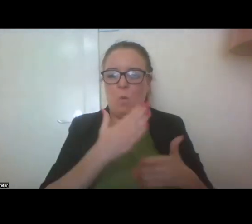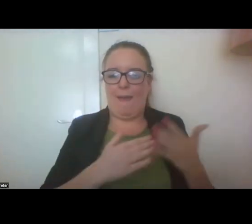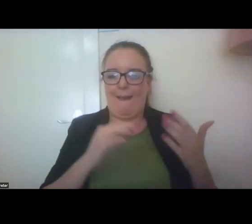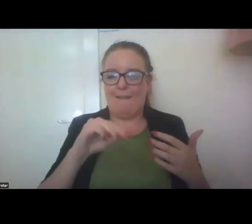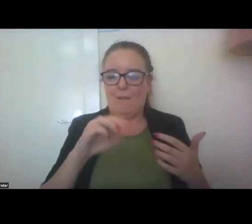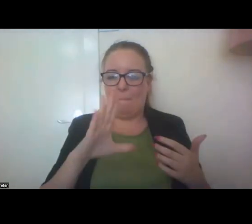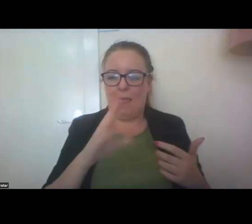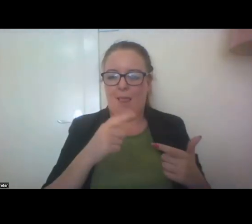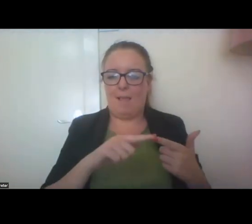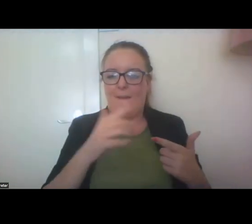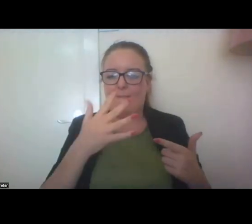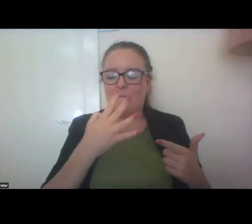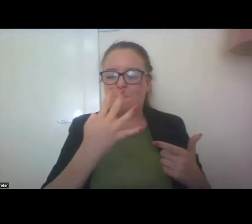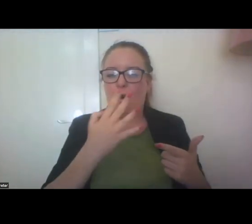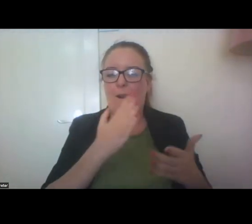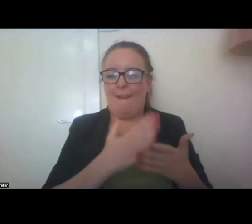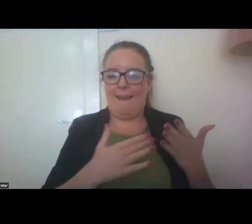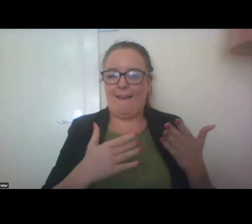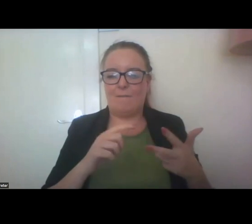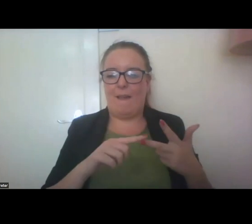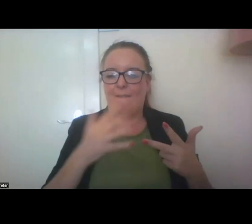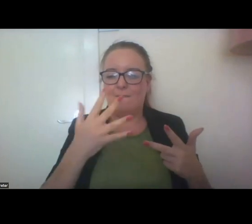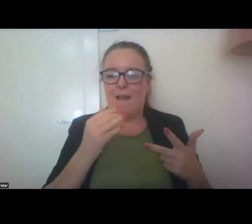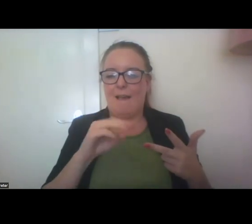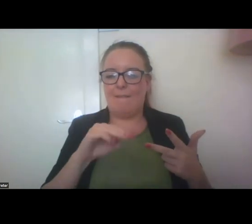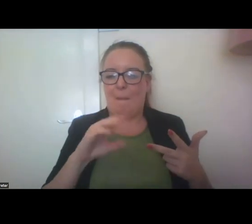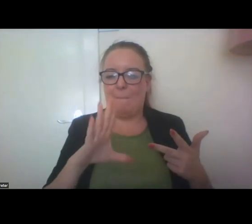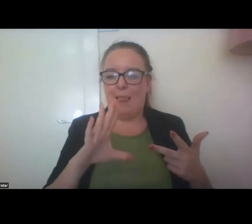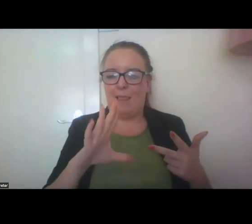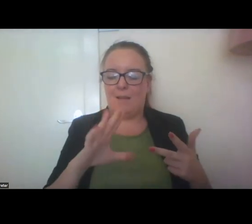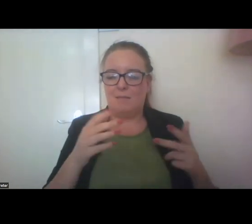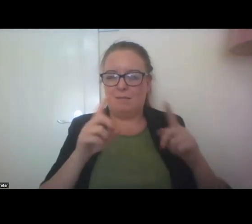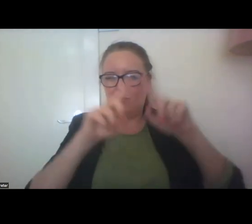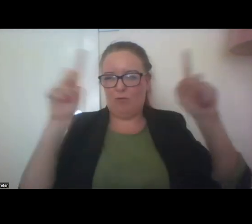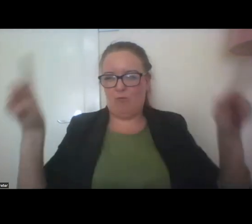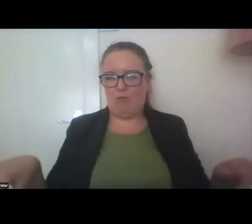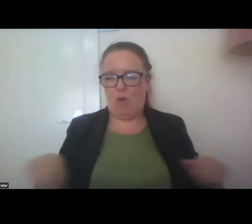They will range from 3,000 to about 6,500.